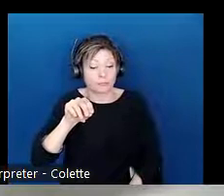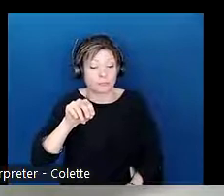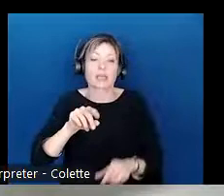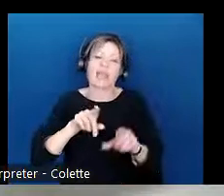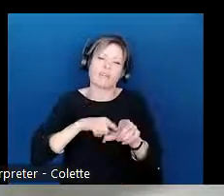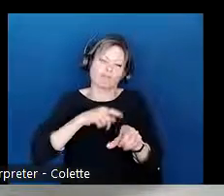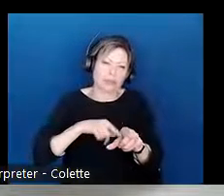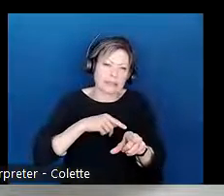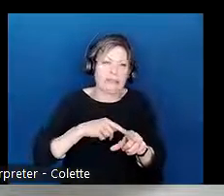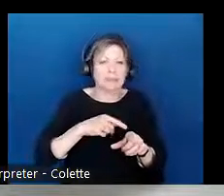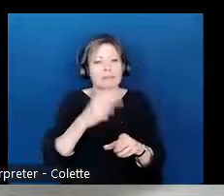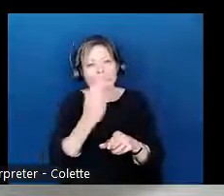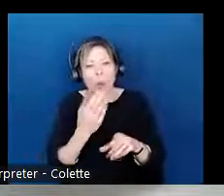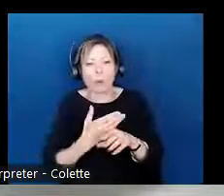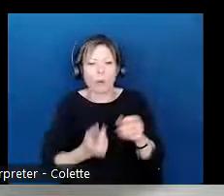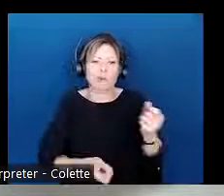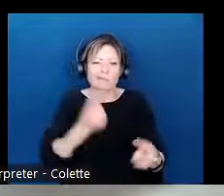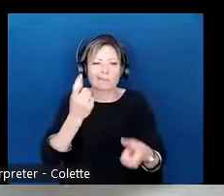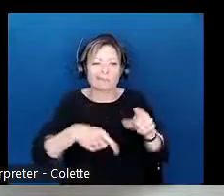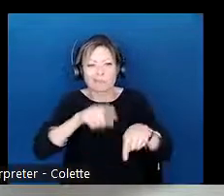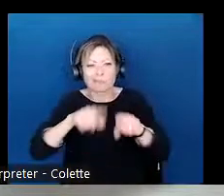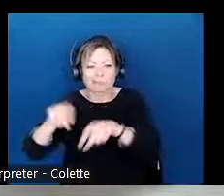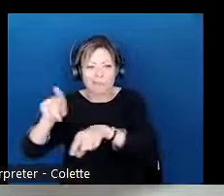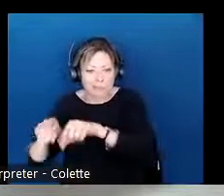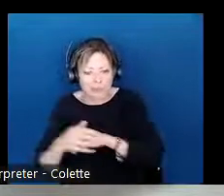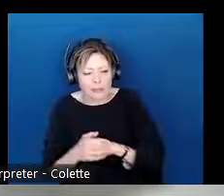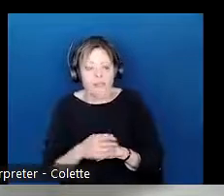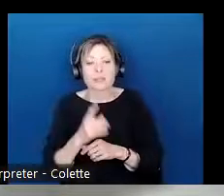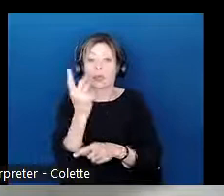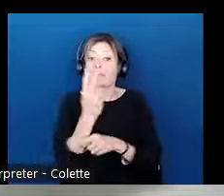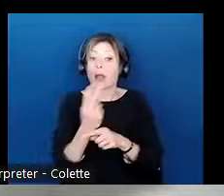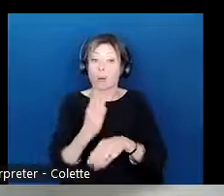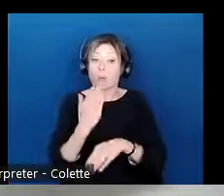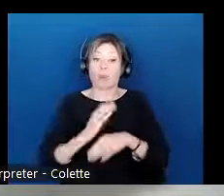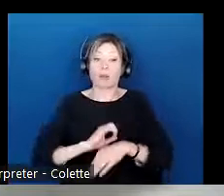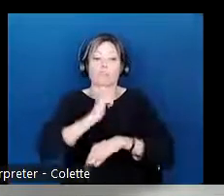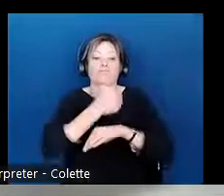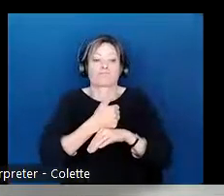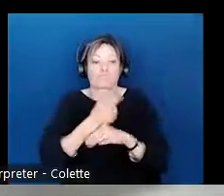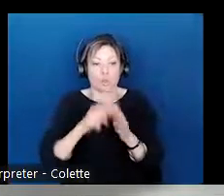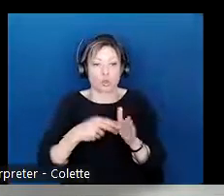and the artworks are in from they put them in in June and they're there all the way until the end